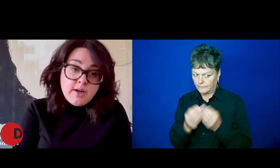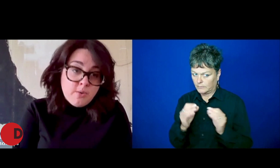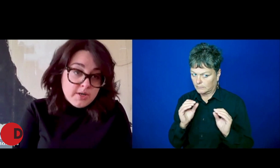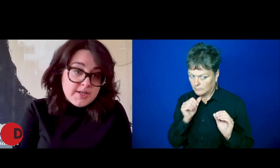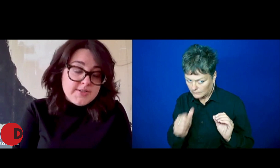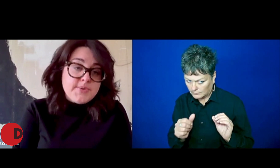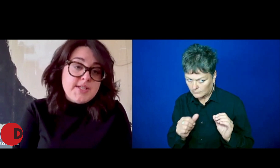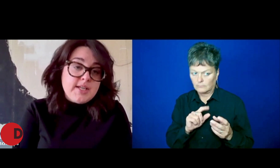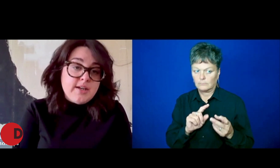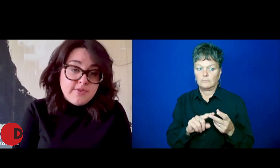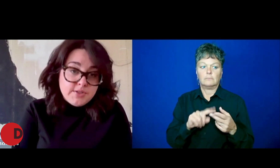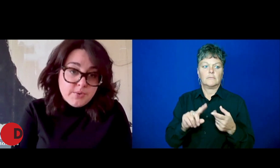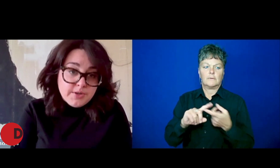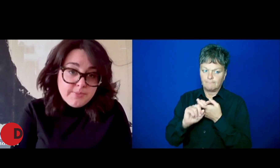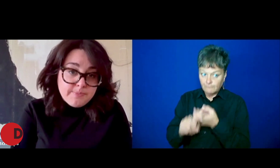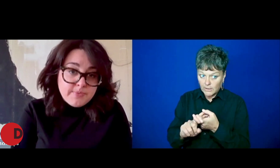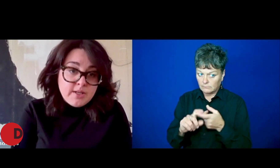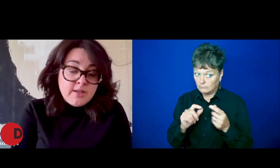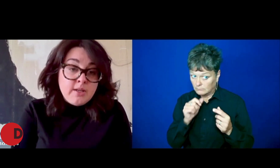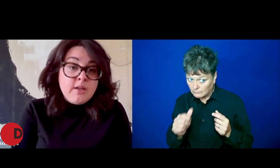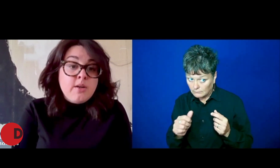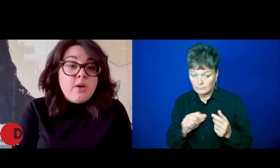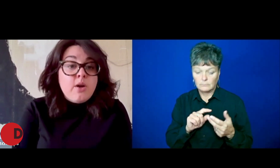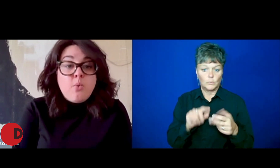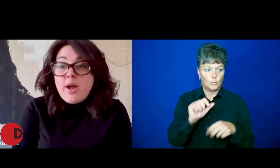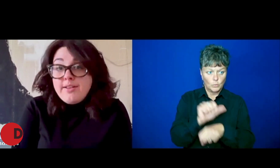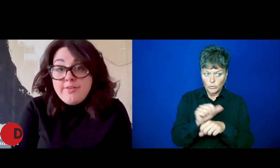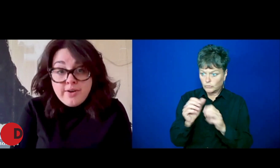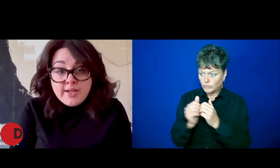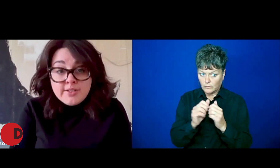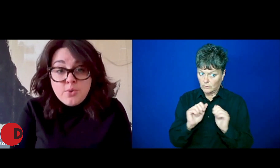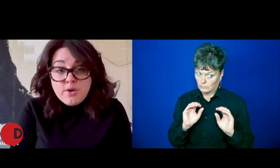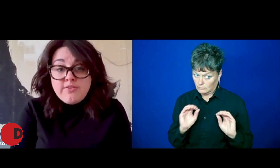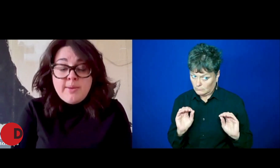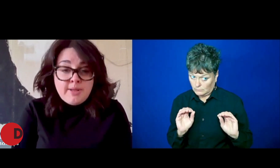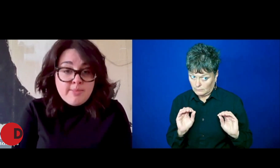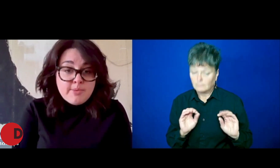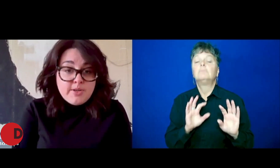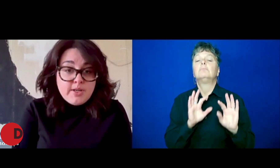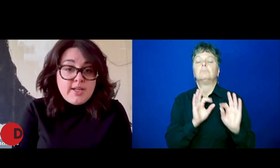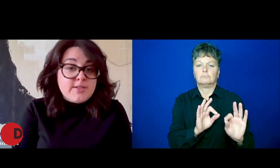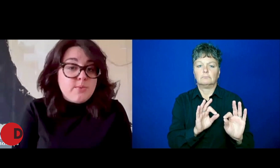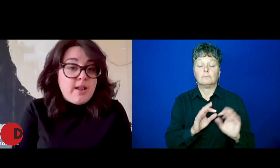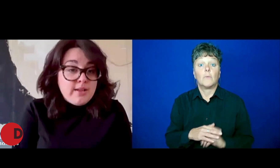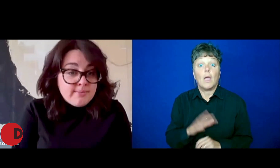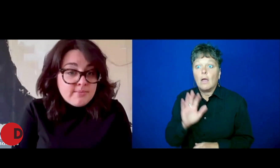to the donor, nor a friend or work associate of the donor.